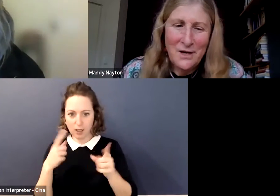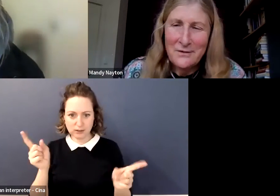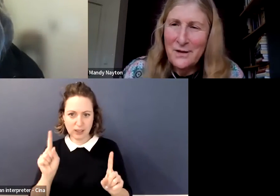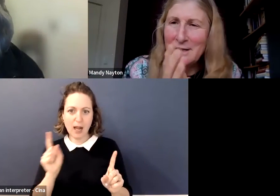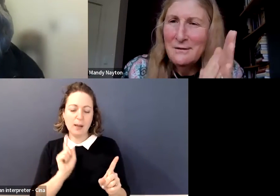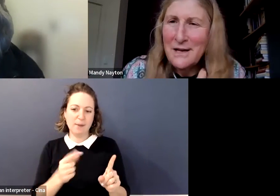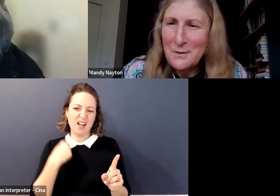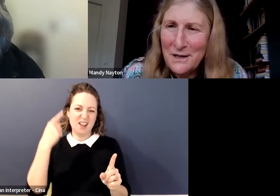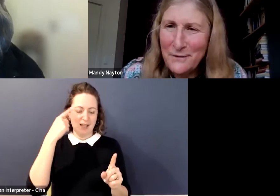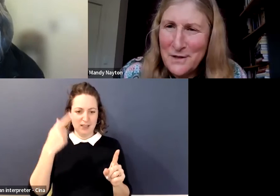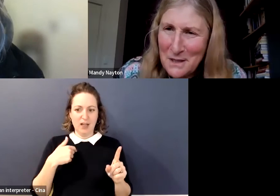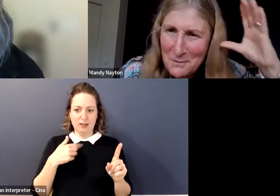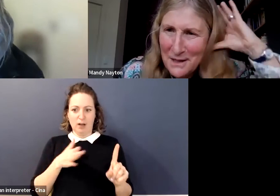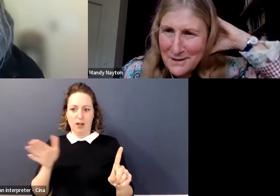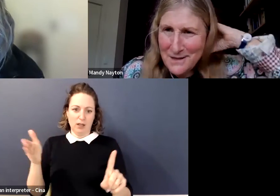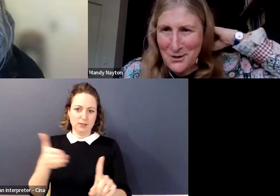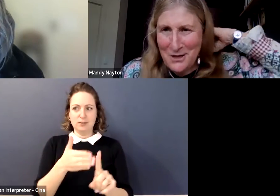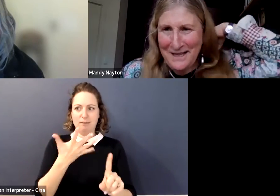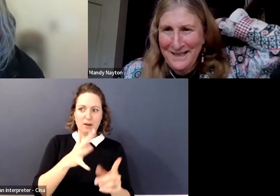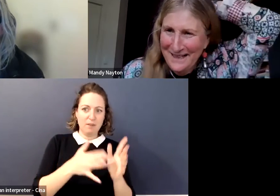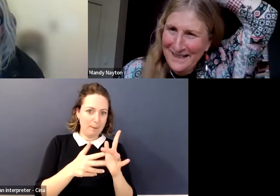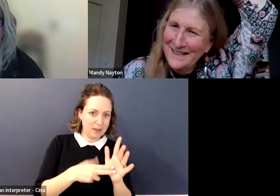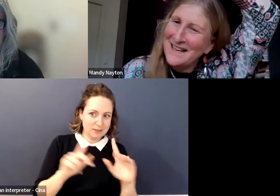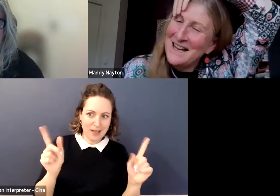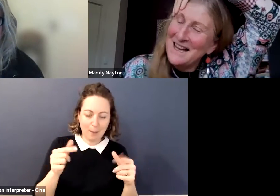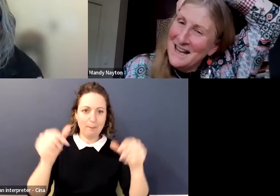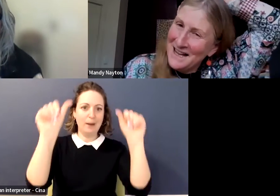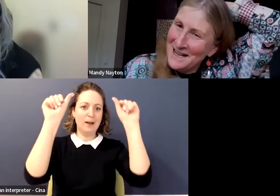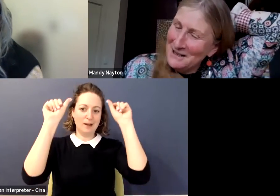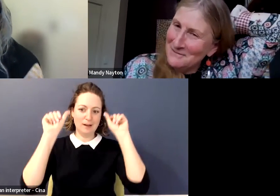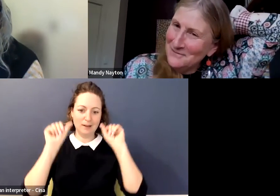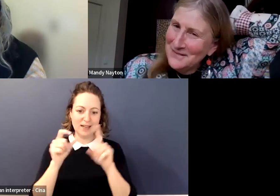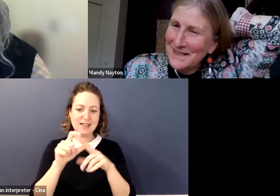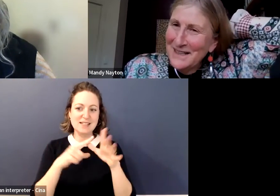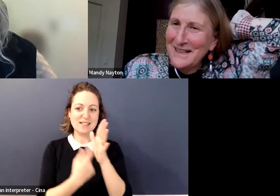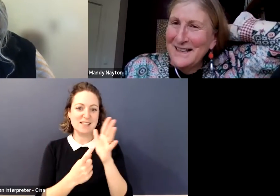kind of hit around about the 50-minute mark. DARLENE: Darlene here, just a little bit over,